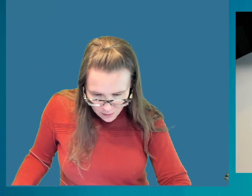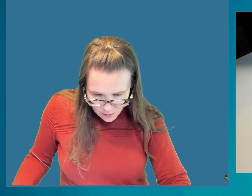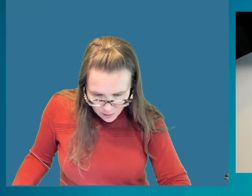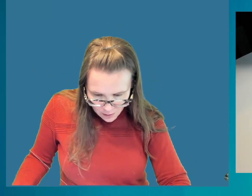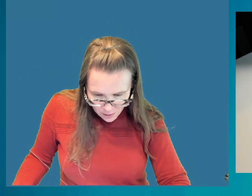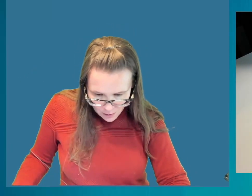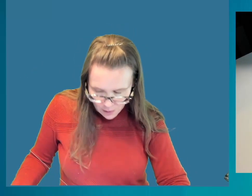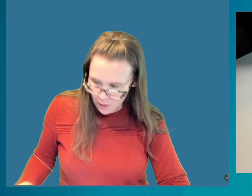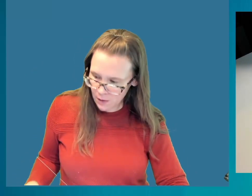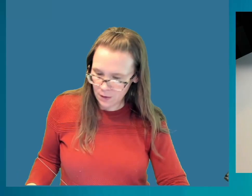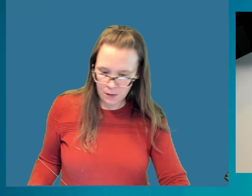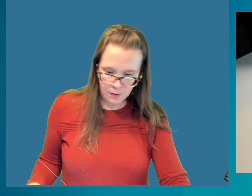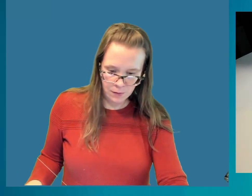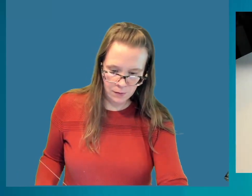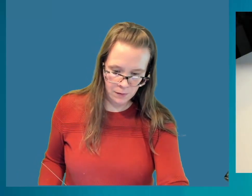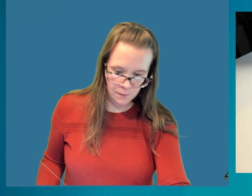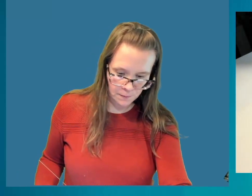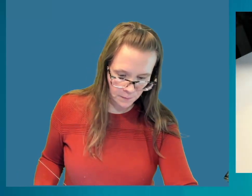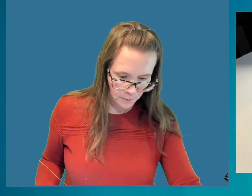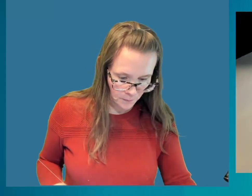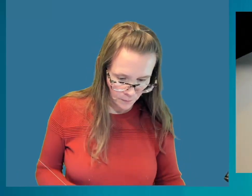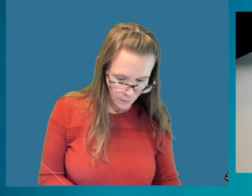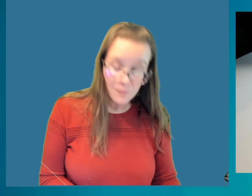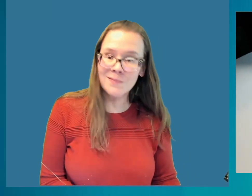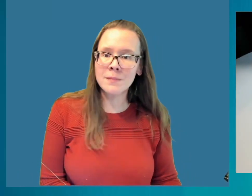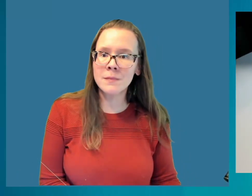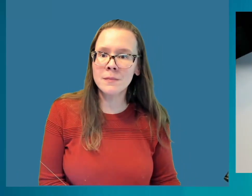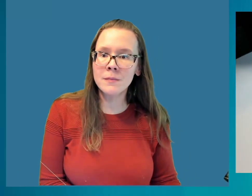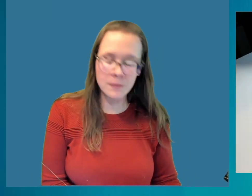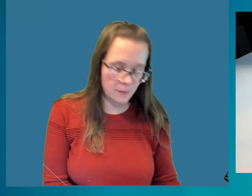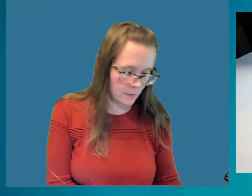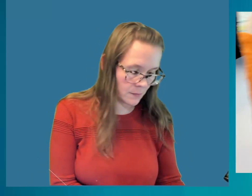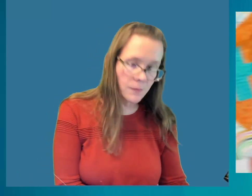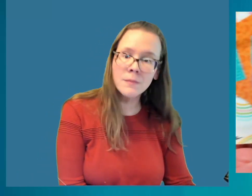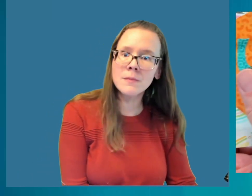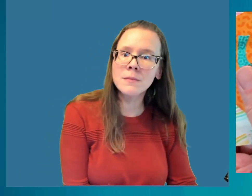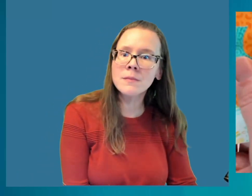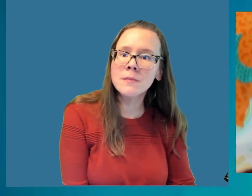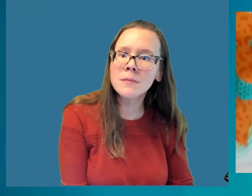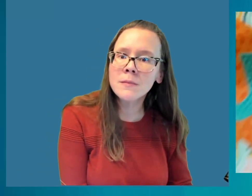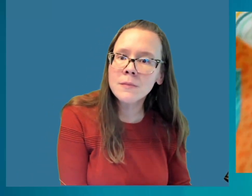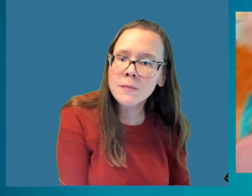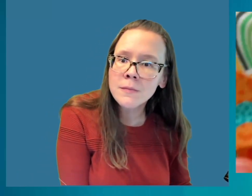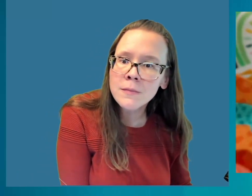That will be enough to secure those letters, backstitch, and then... and then I'm done.